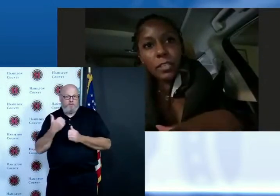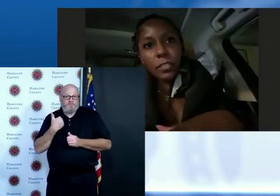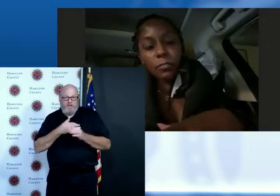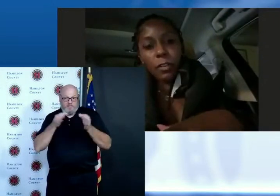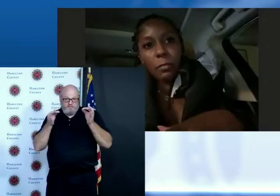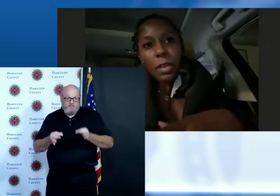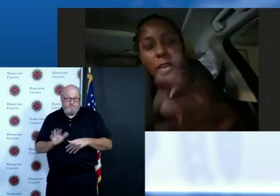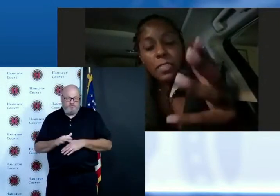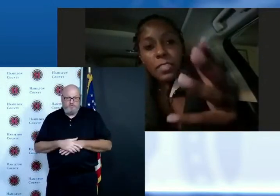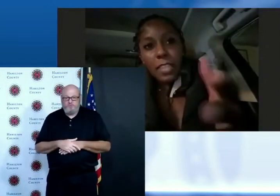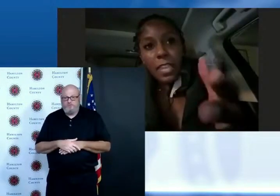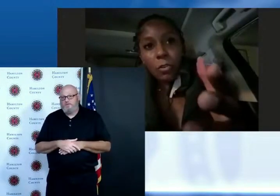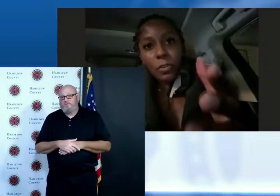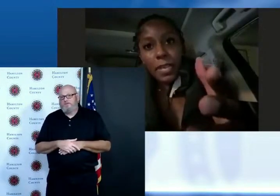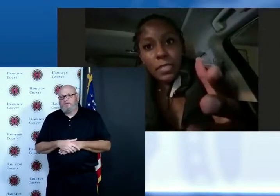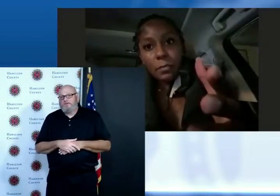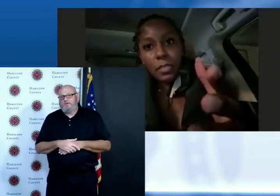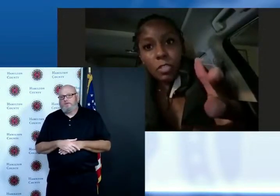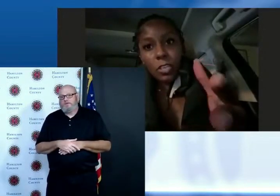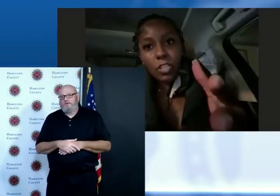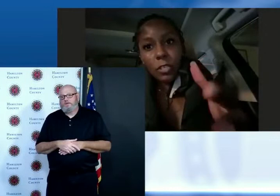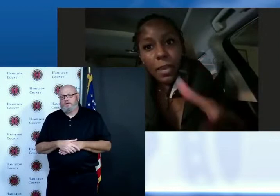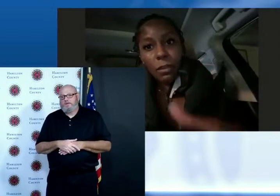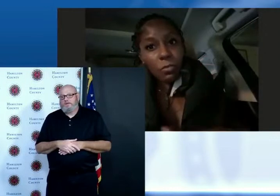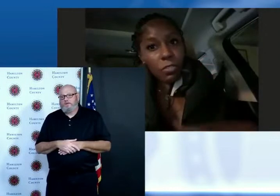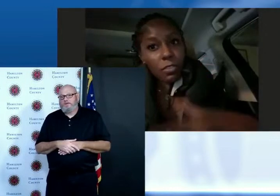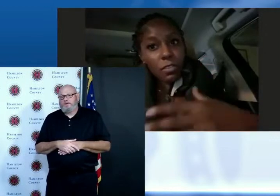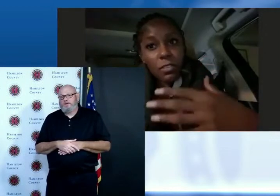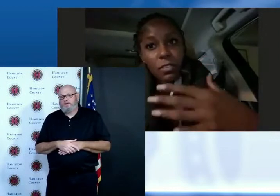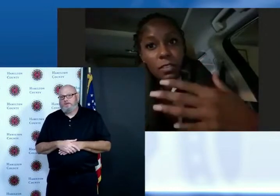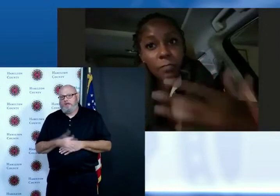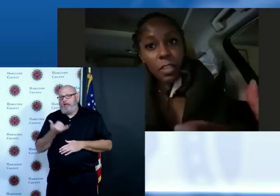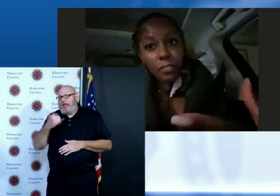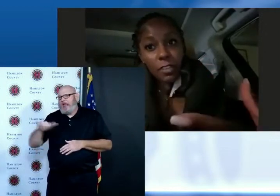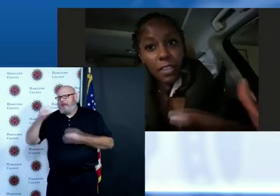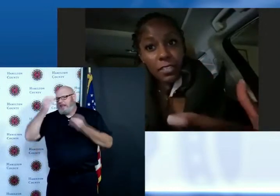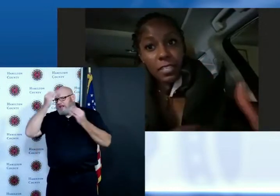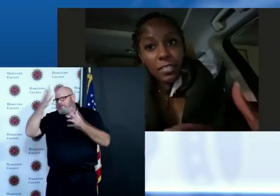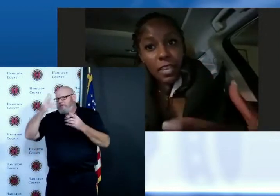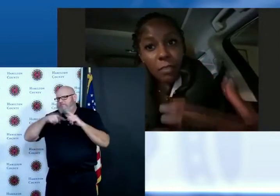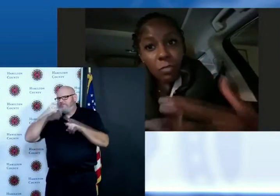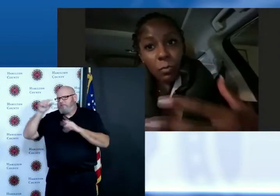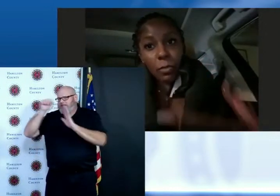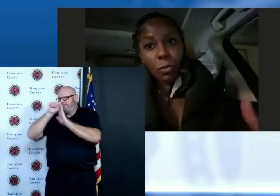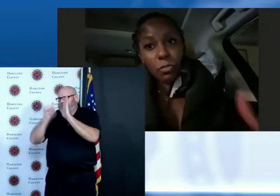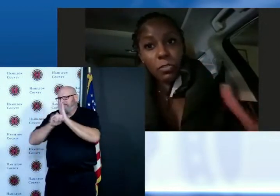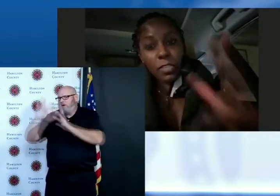from the state or the Biden Administration about the influx of vaccines that was proposed to get